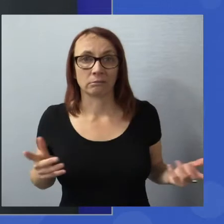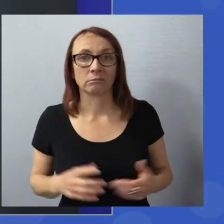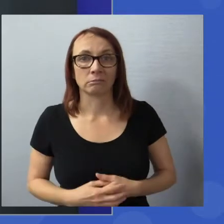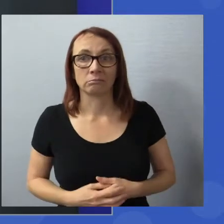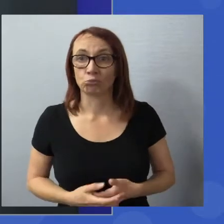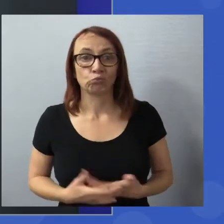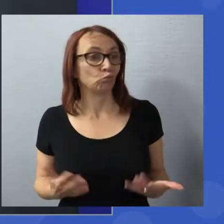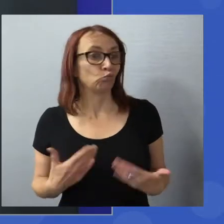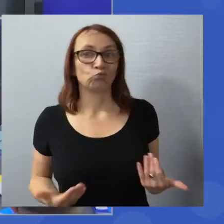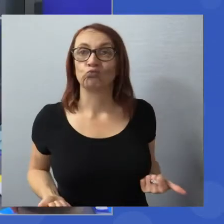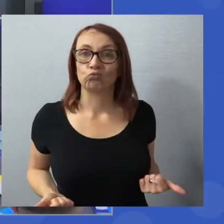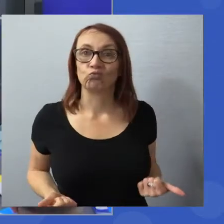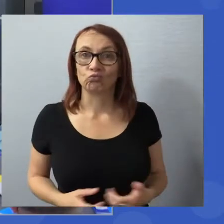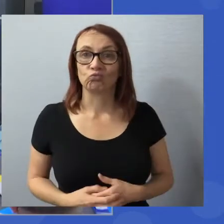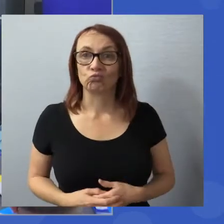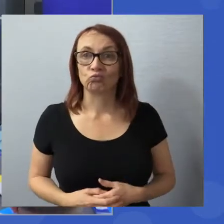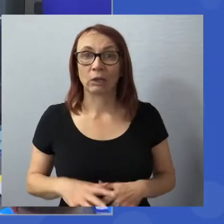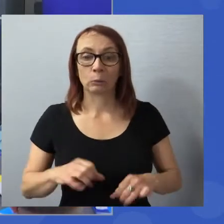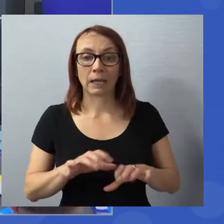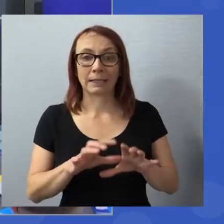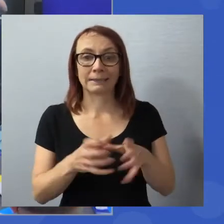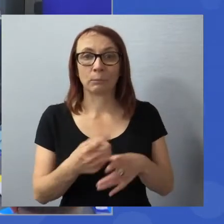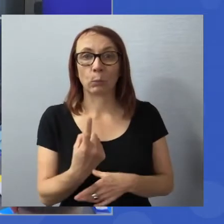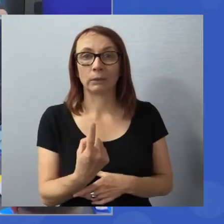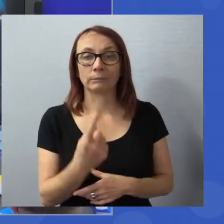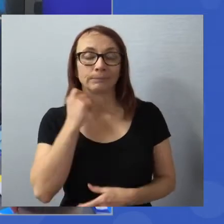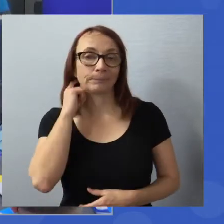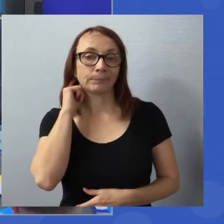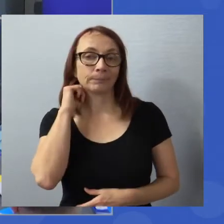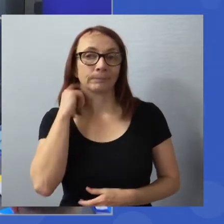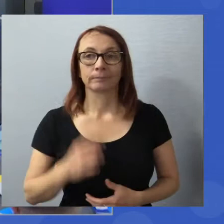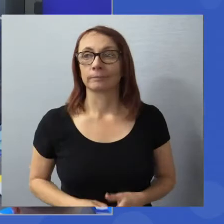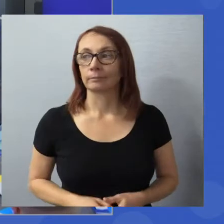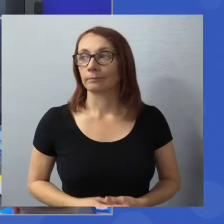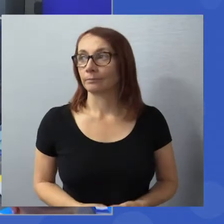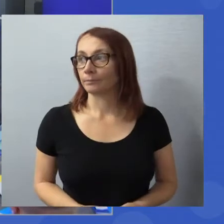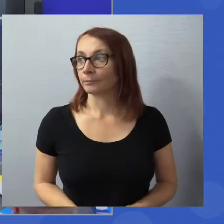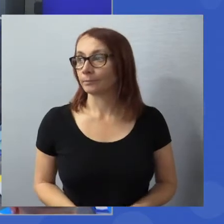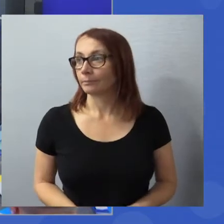should get going we're going to start with table 1 table 1 take it away